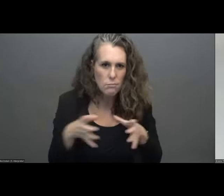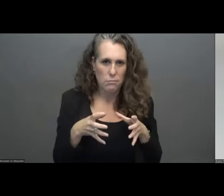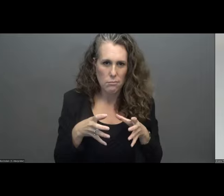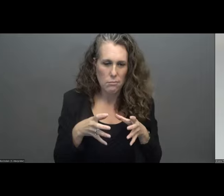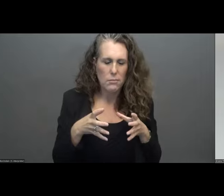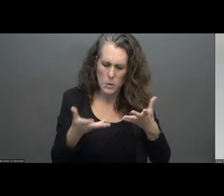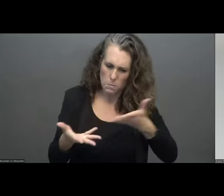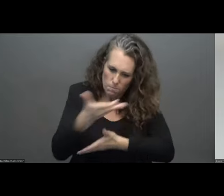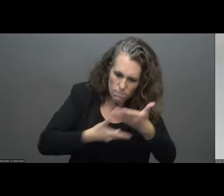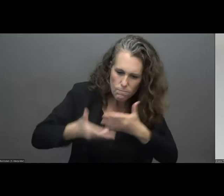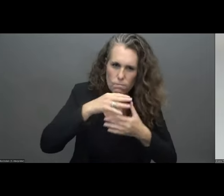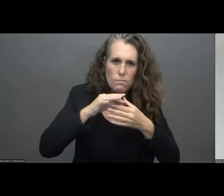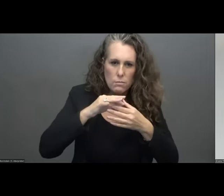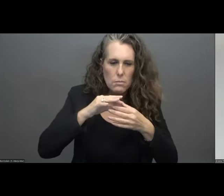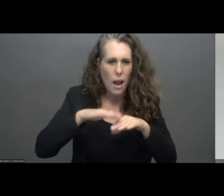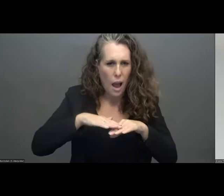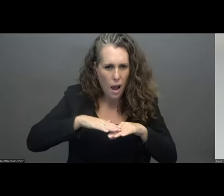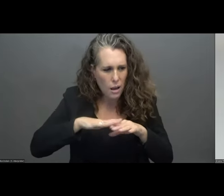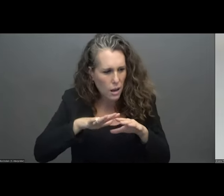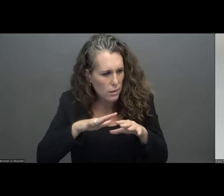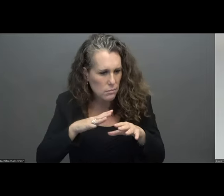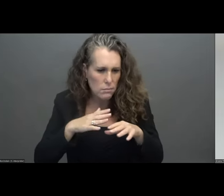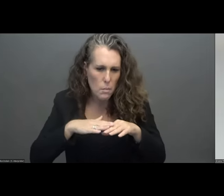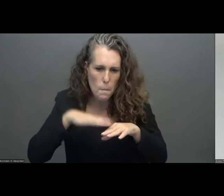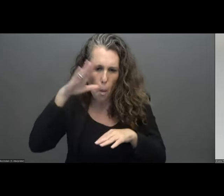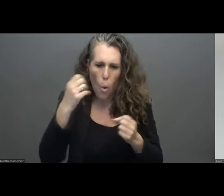tissue souped up. 16:08:02 Look at this.